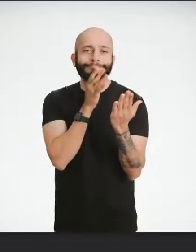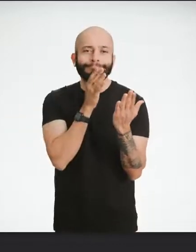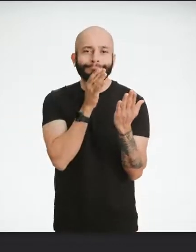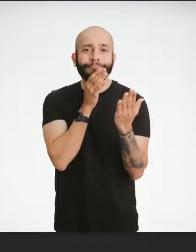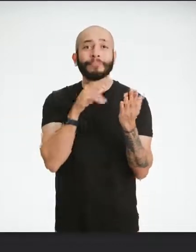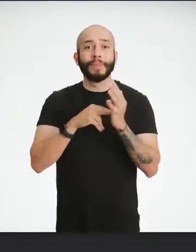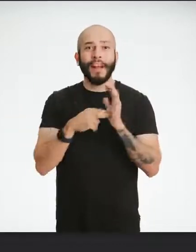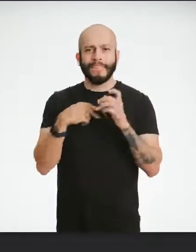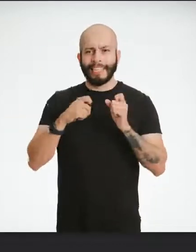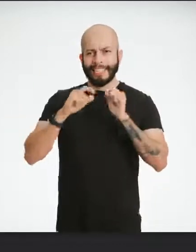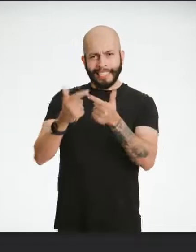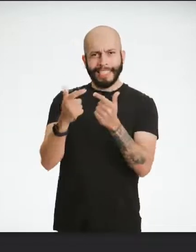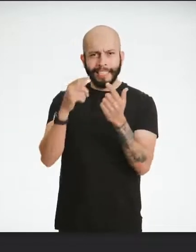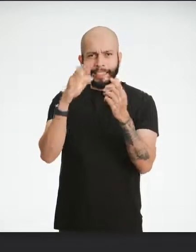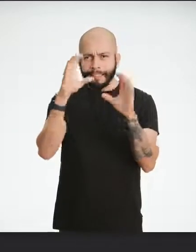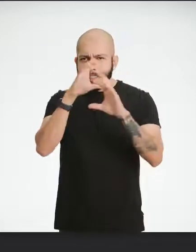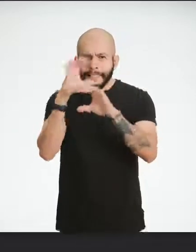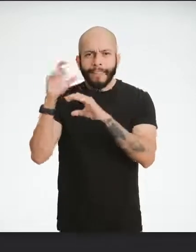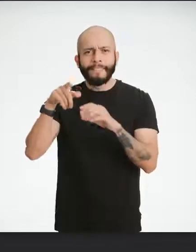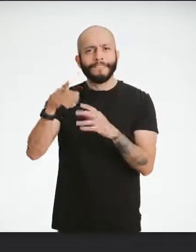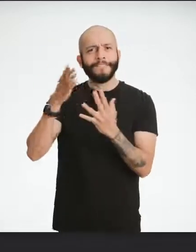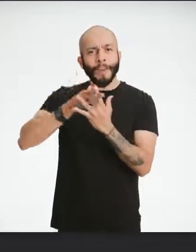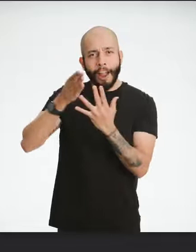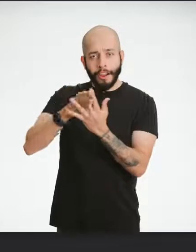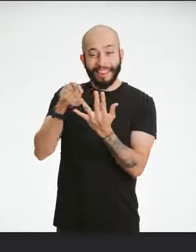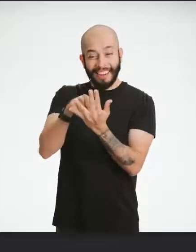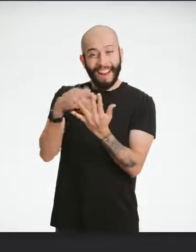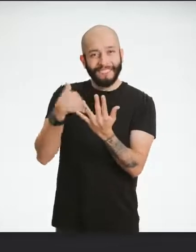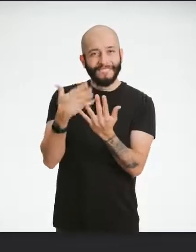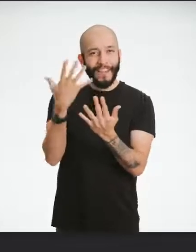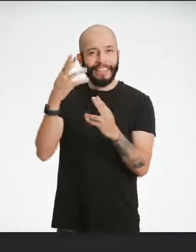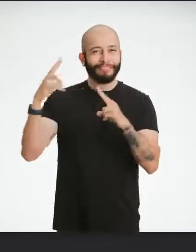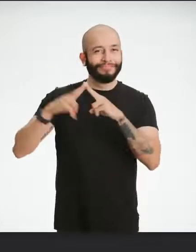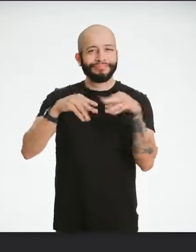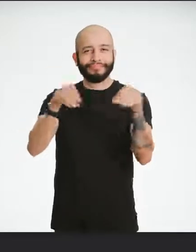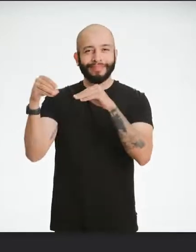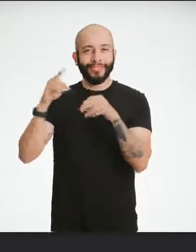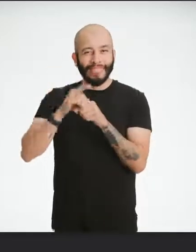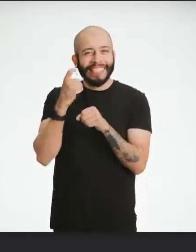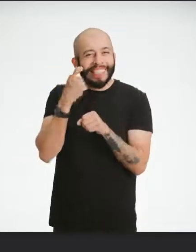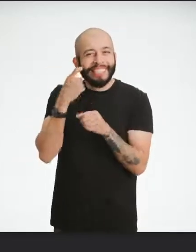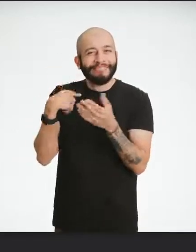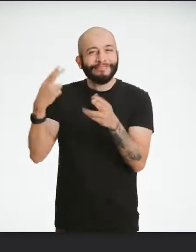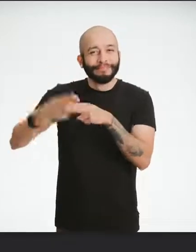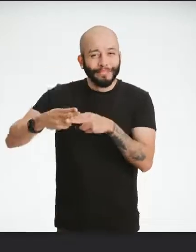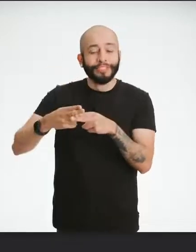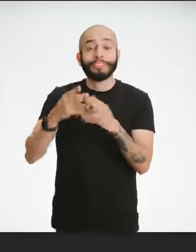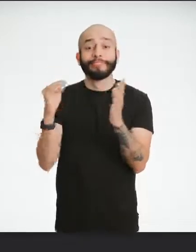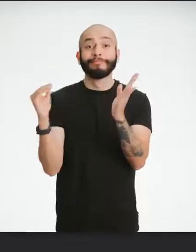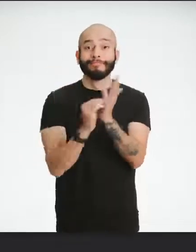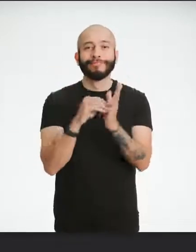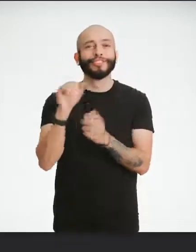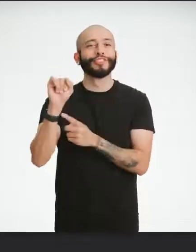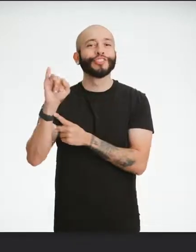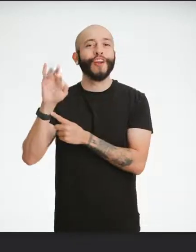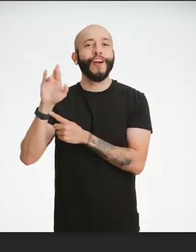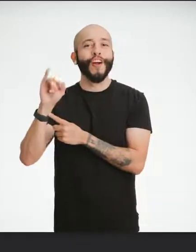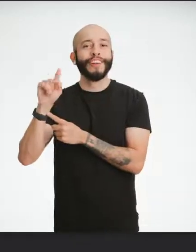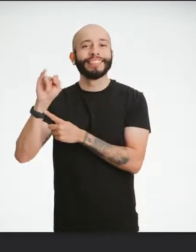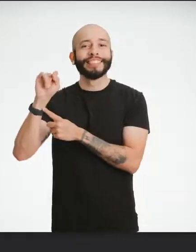to switch to the file for the Top 5 Donuts view that we were looking at a second ago, and I'll add a Siri tip.